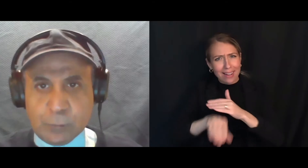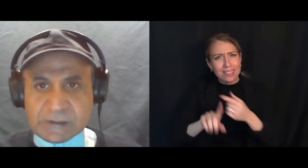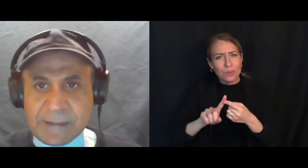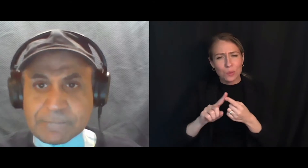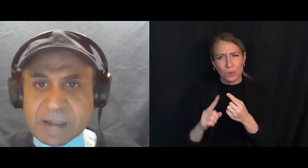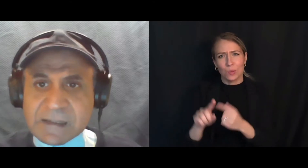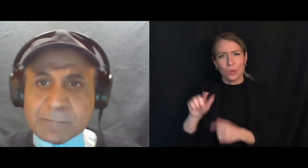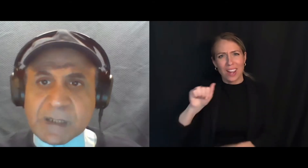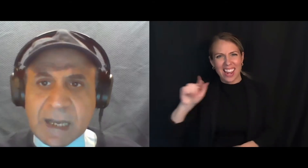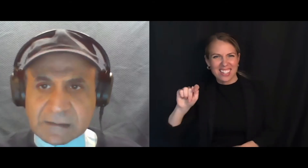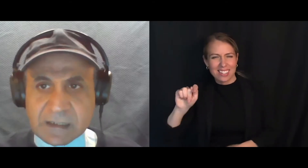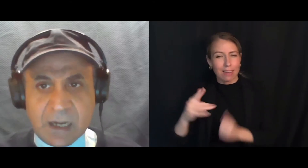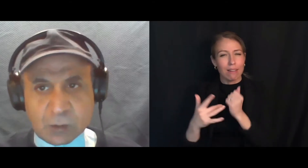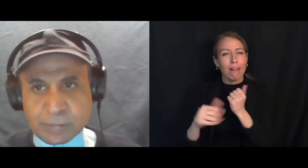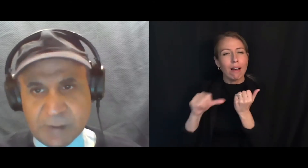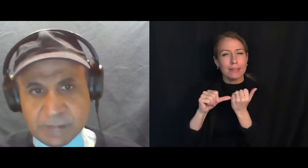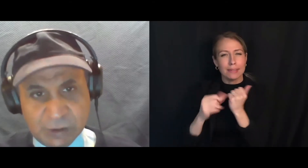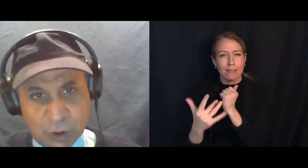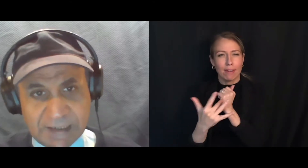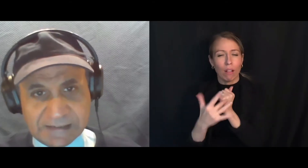for deaf, deafblind, and hard of hearing Minnesotans,